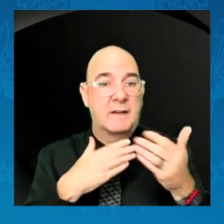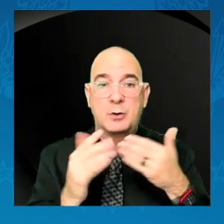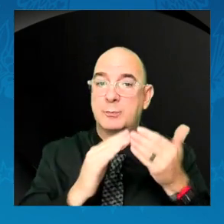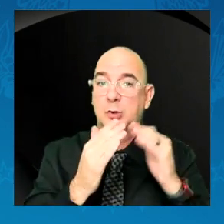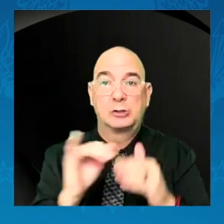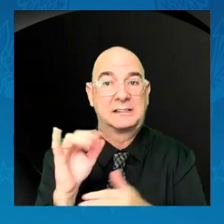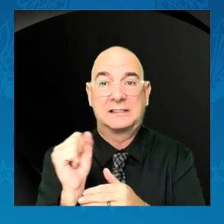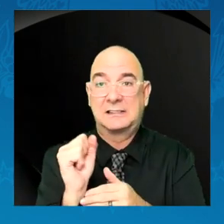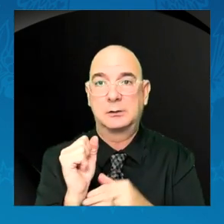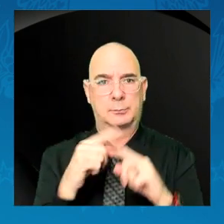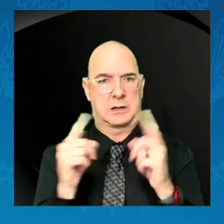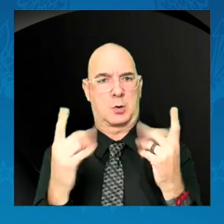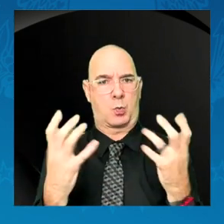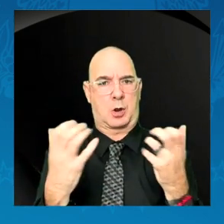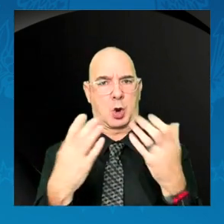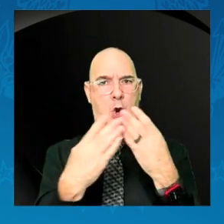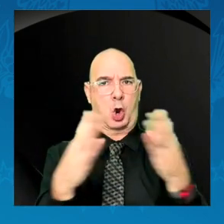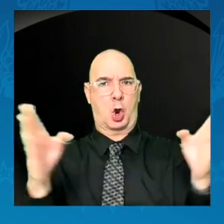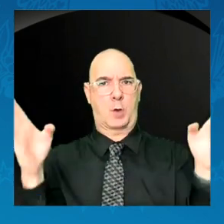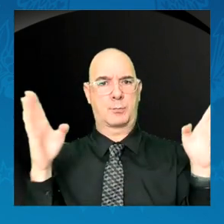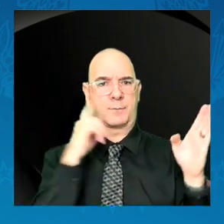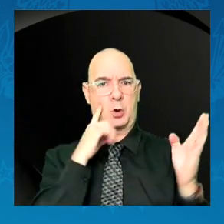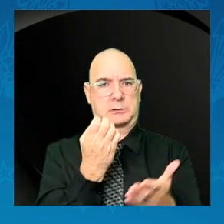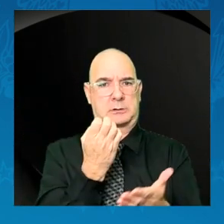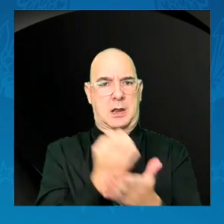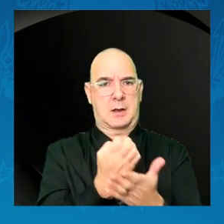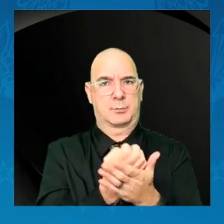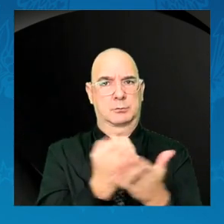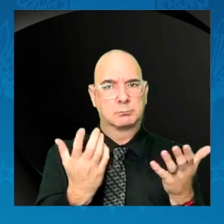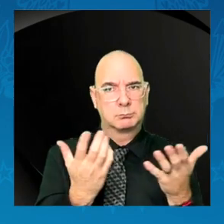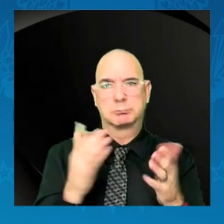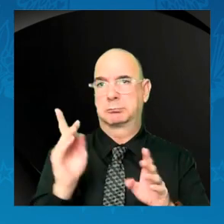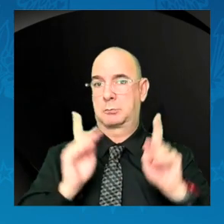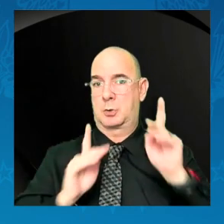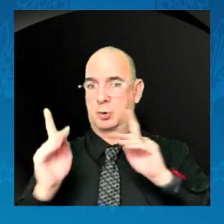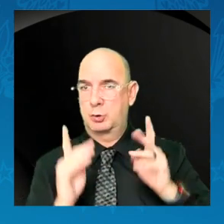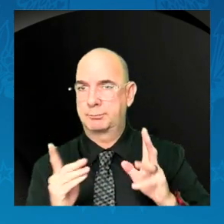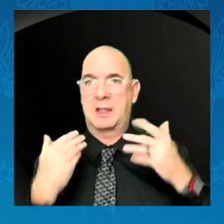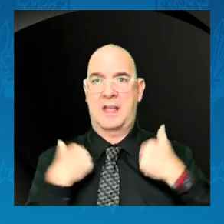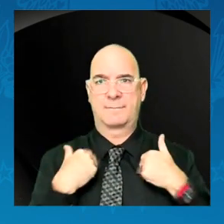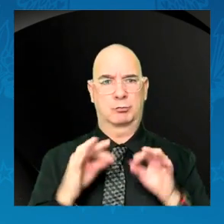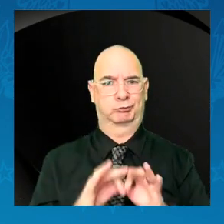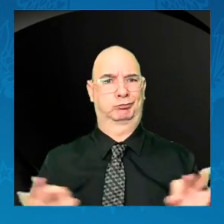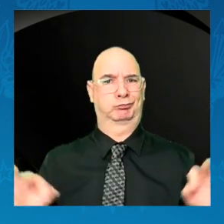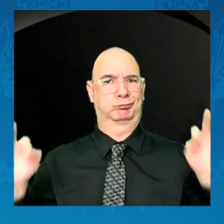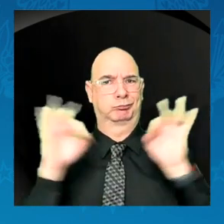and these individuals will have relevant experience to support aerospace companies, I.T. organizations, academia,